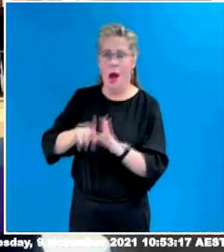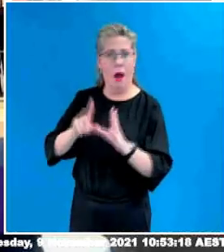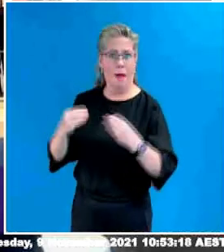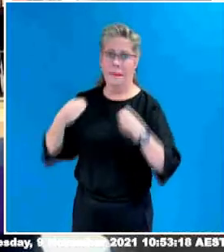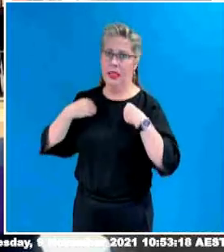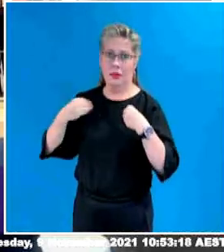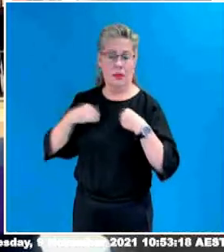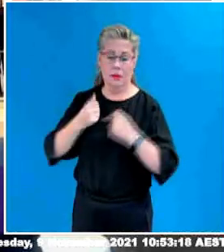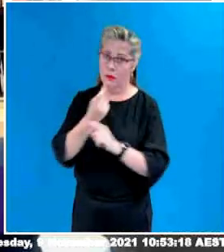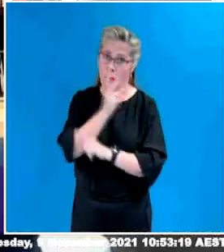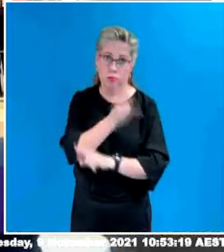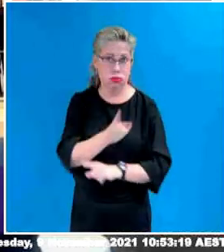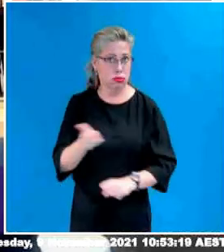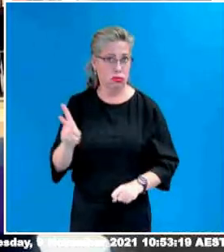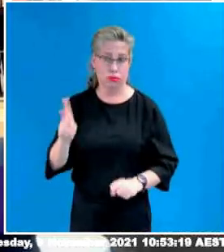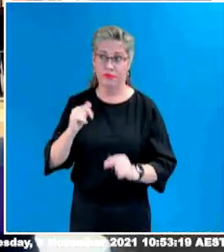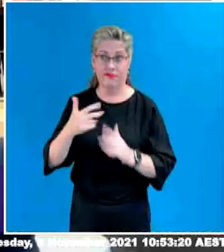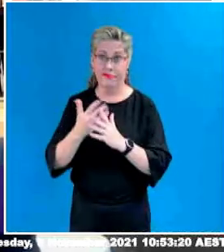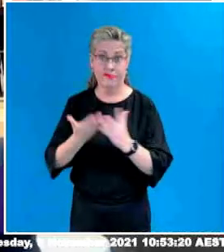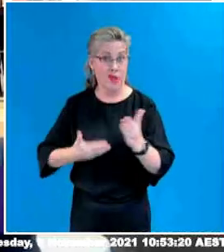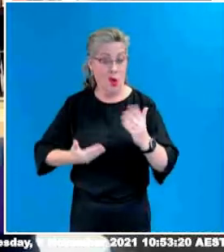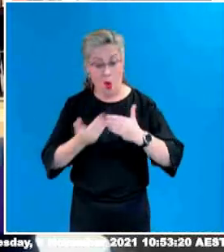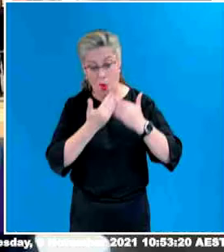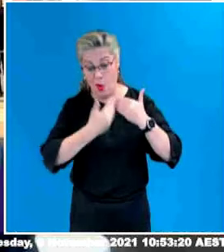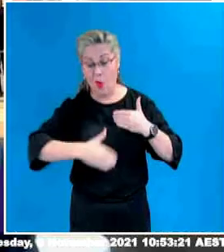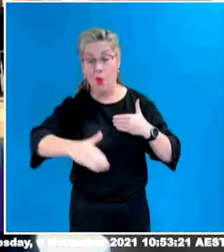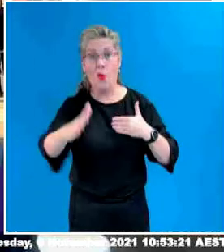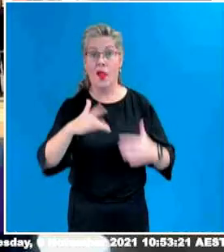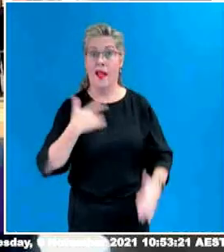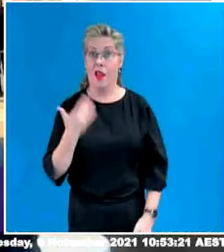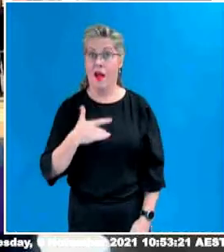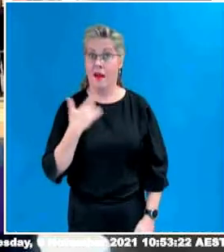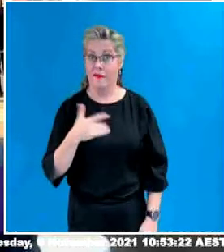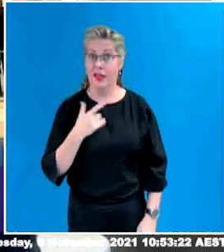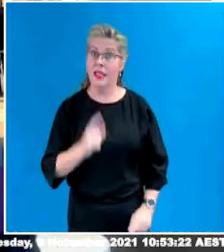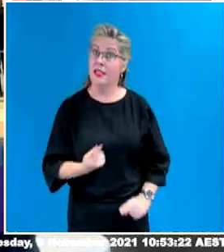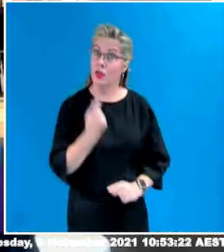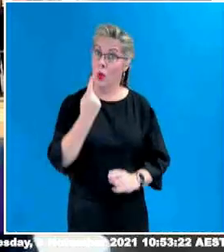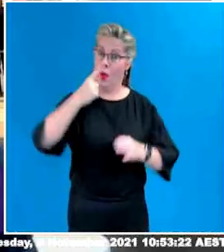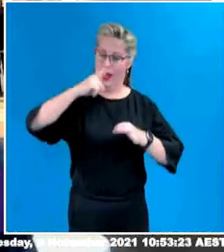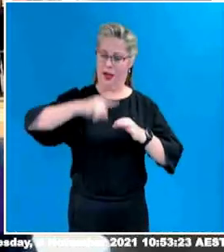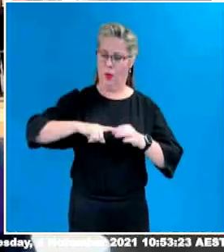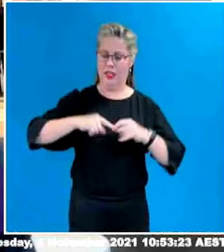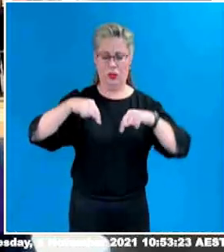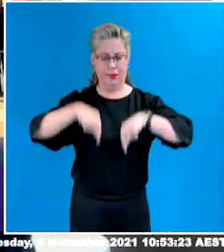questions for the Royal Commission is how do we translate the CRPD rights